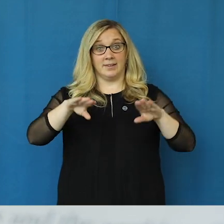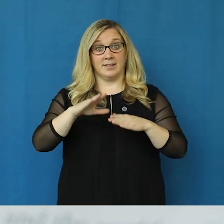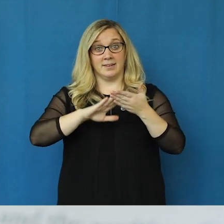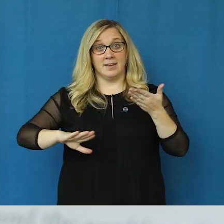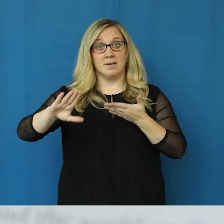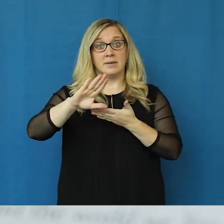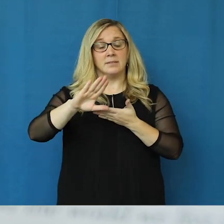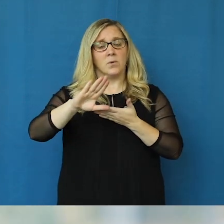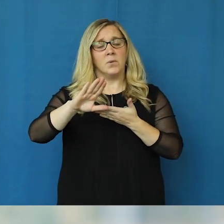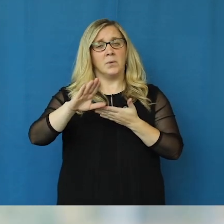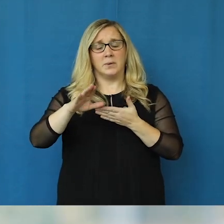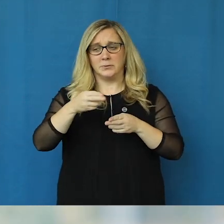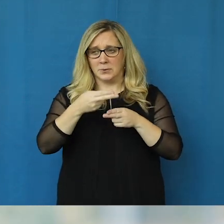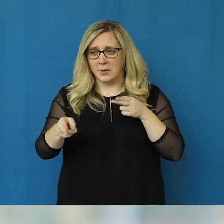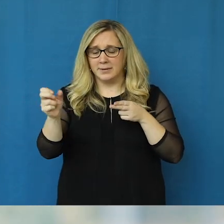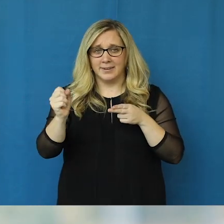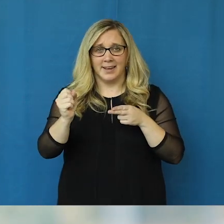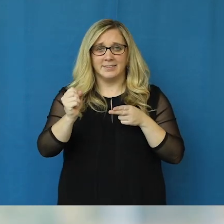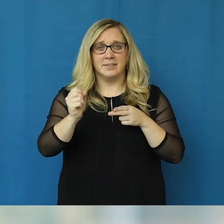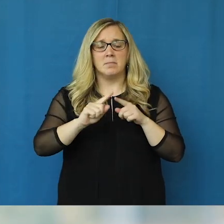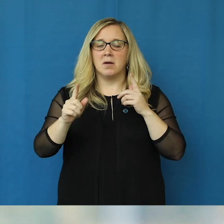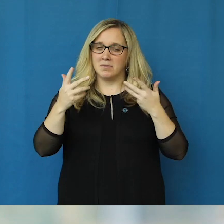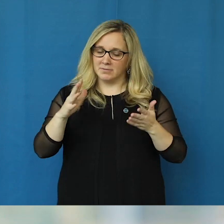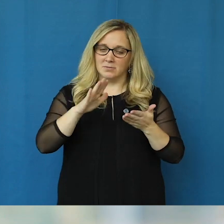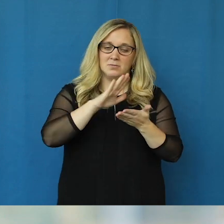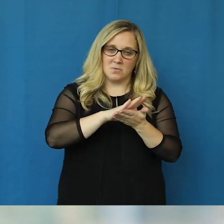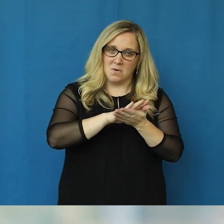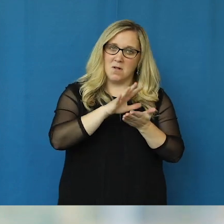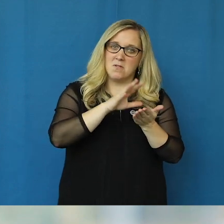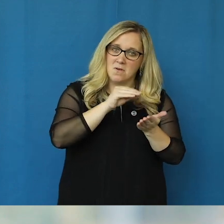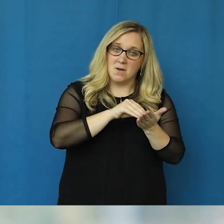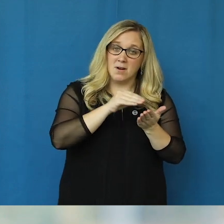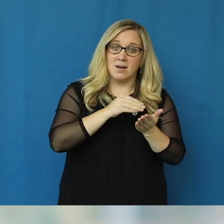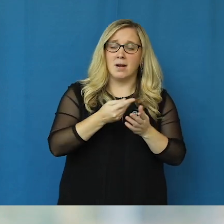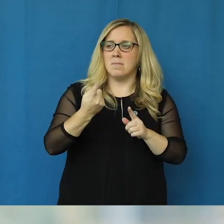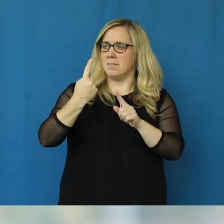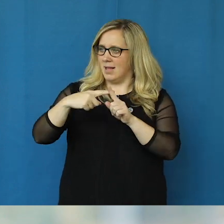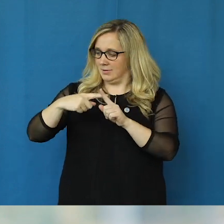had been cut short, we learned a lot, not only about our academics and our studies, but about ourselves and the